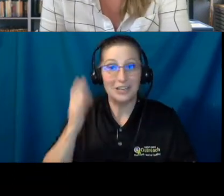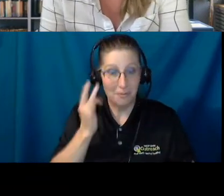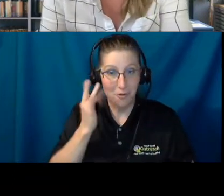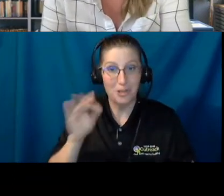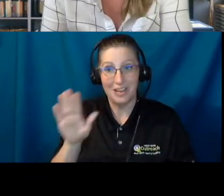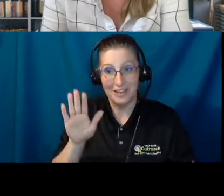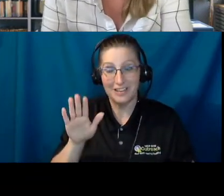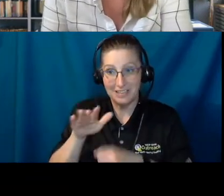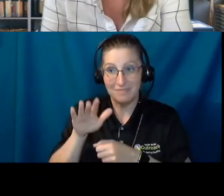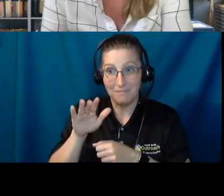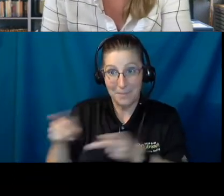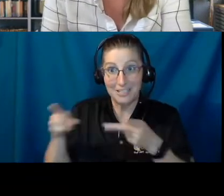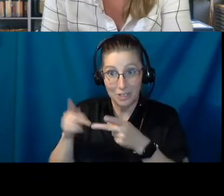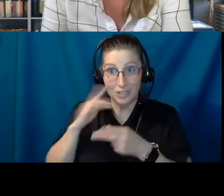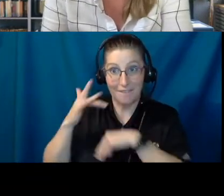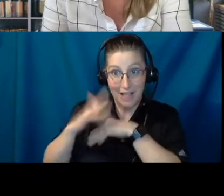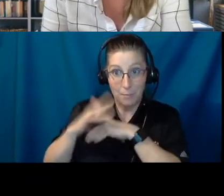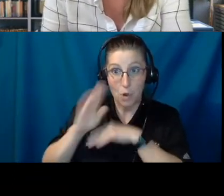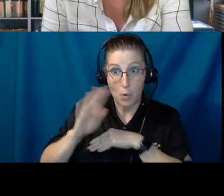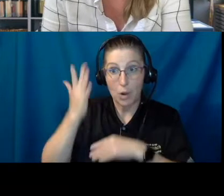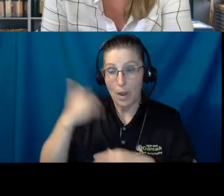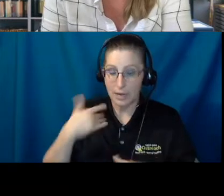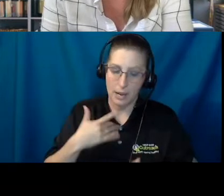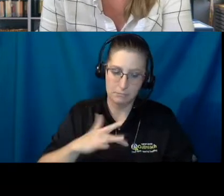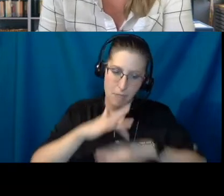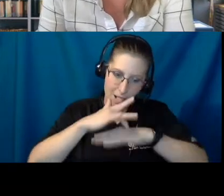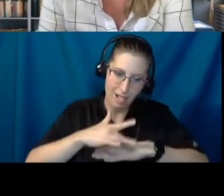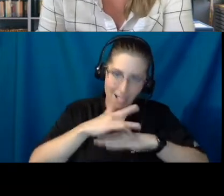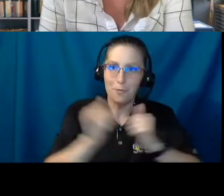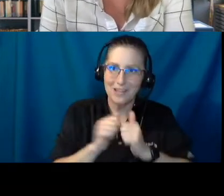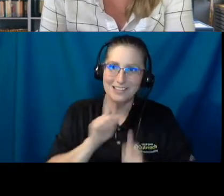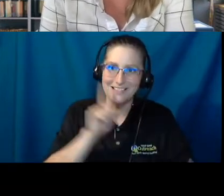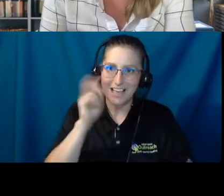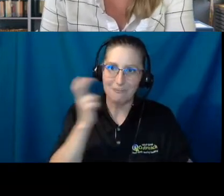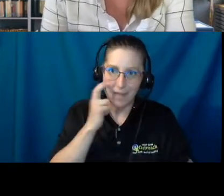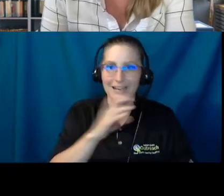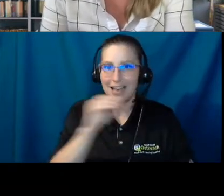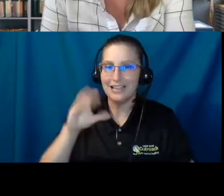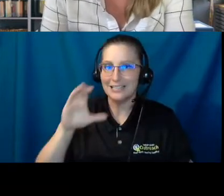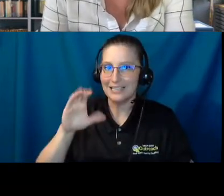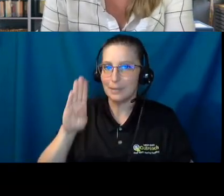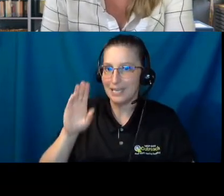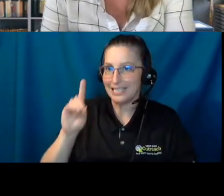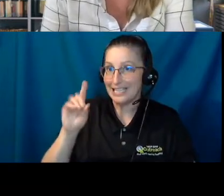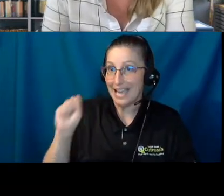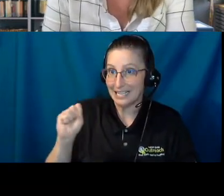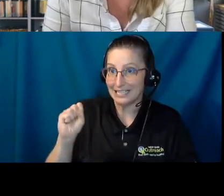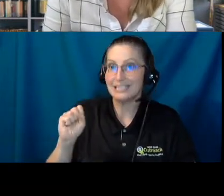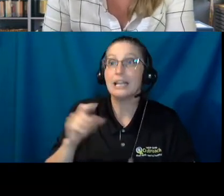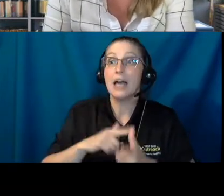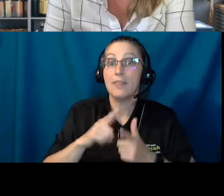I was obsessed with people who are deafblind, and CDBS. And then when a position opened,